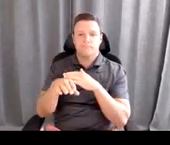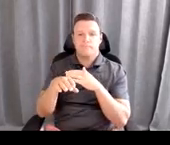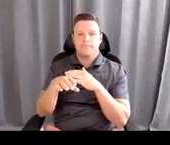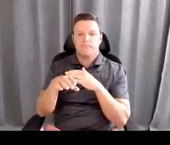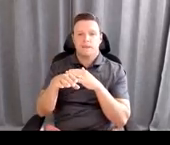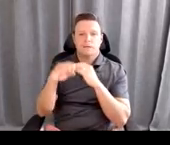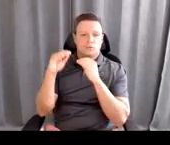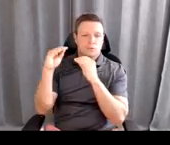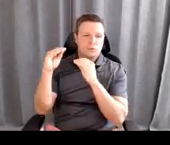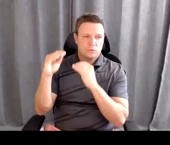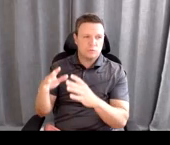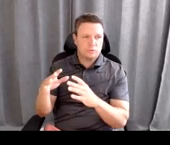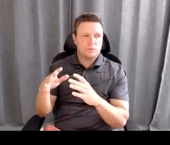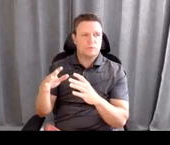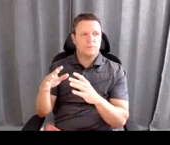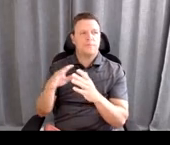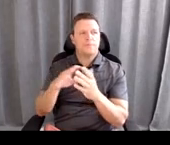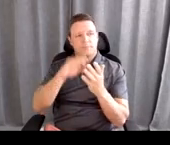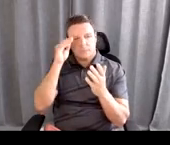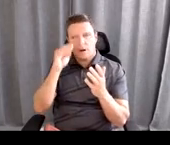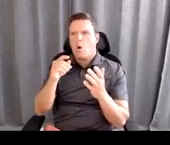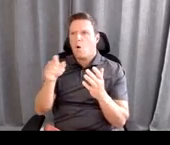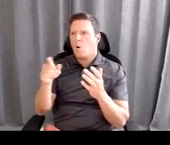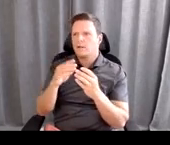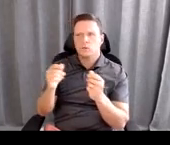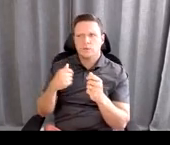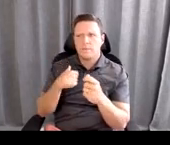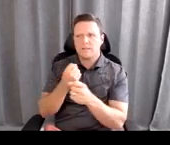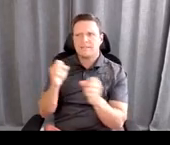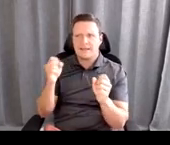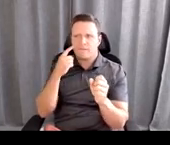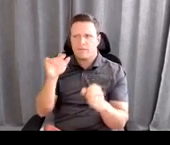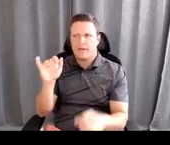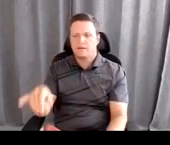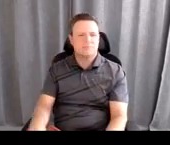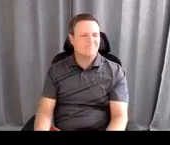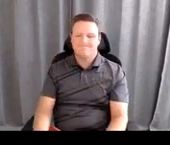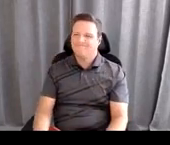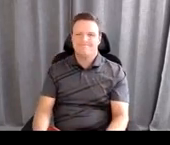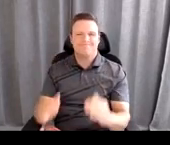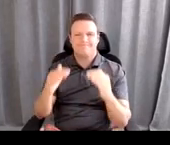here's the solution, I'm going to save you from these problems is very much a deficit based perspective of that community.